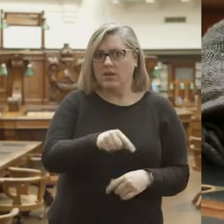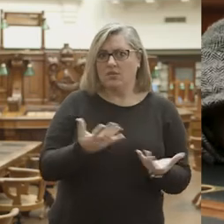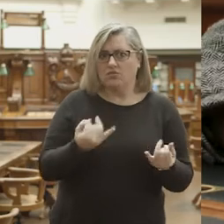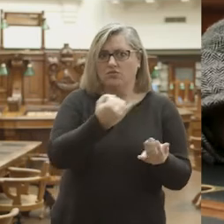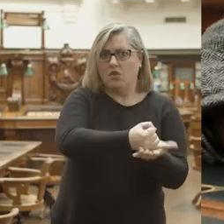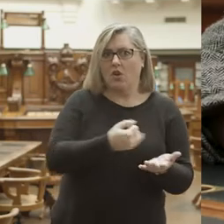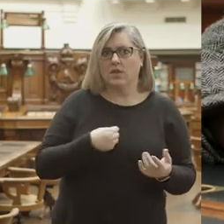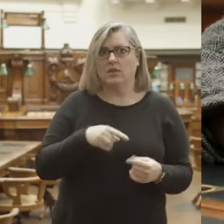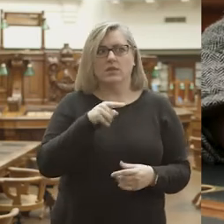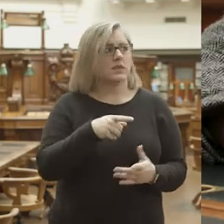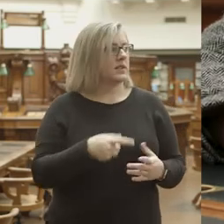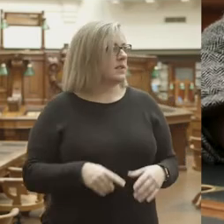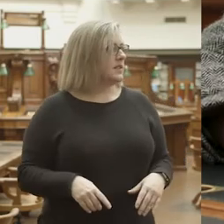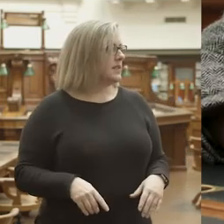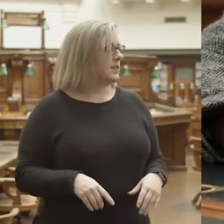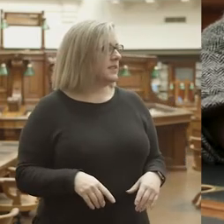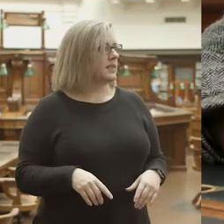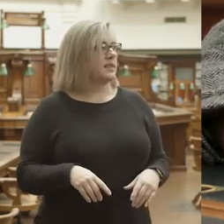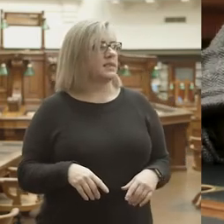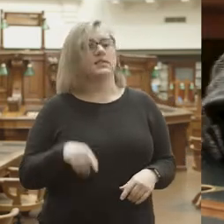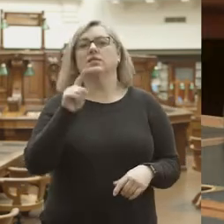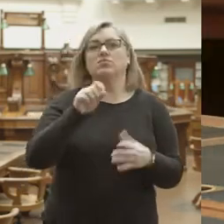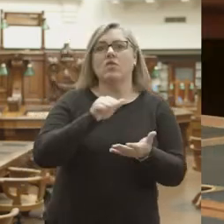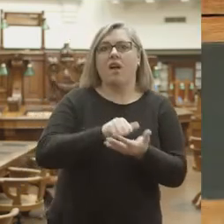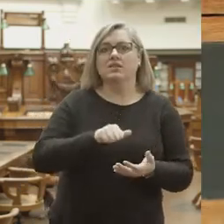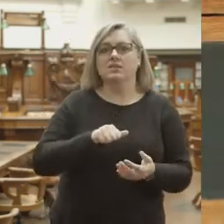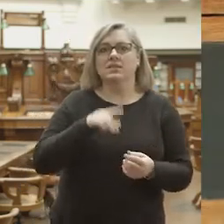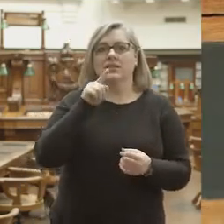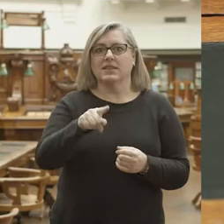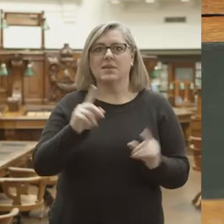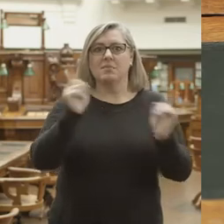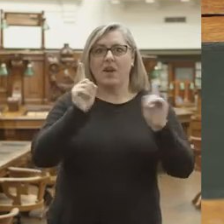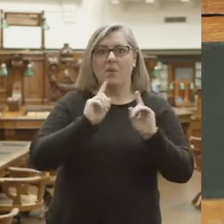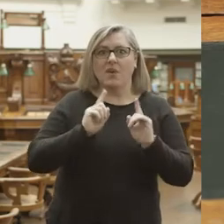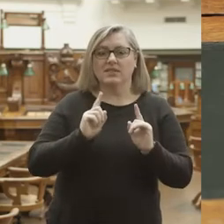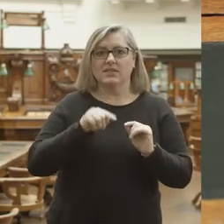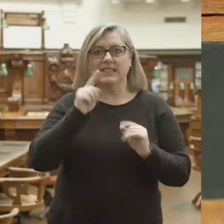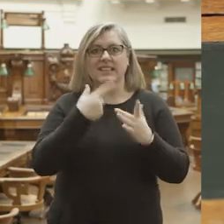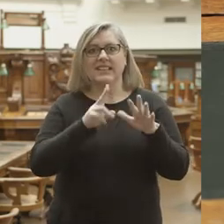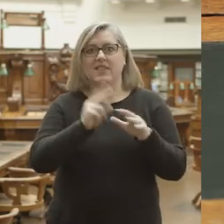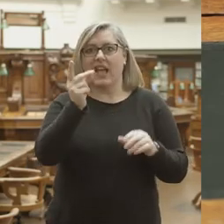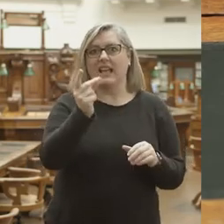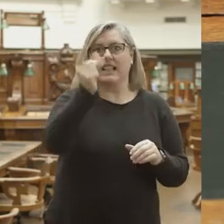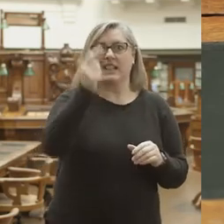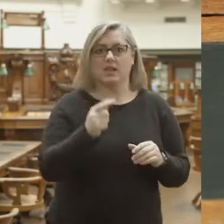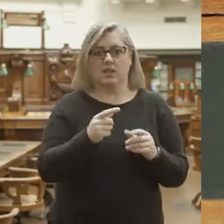you said here you're right but here's the thing if I just click my fingers you can see that the coins have actually disappeared from